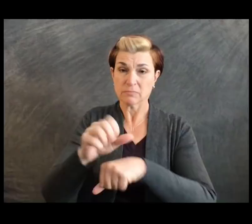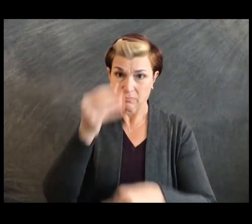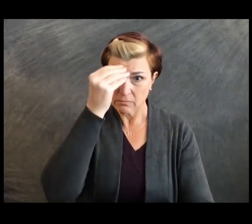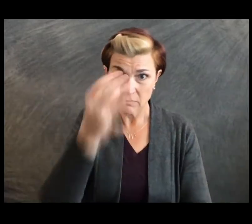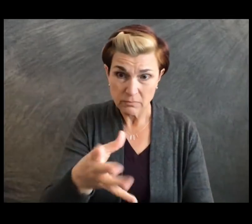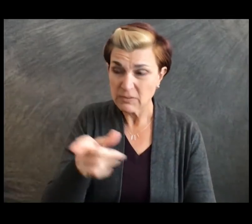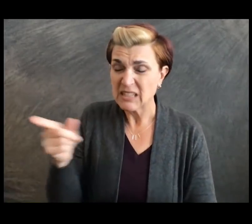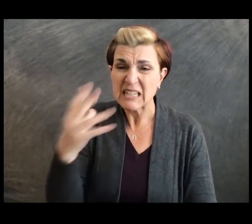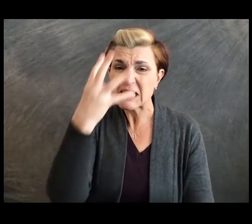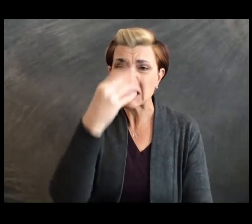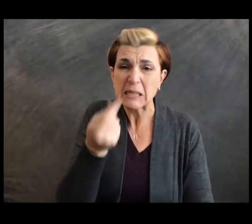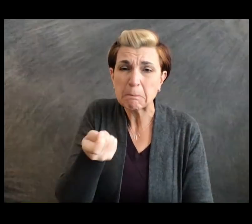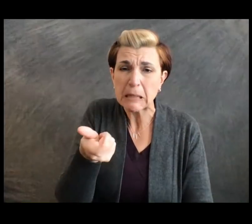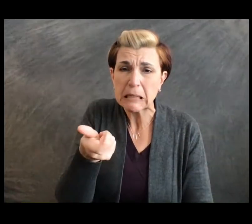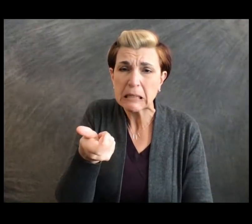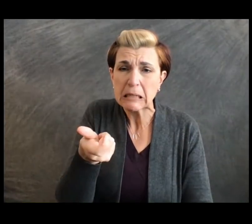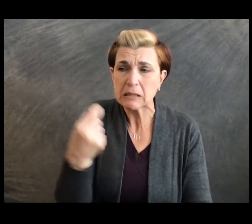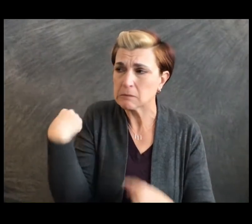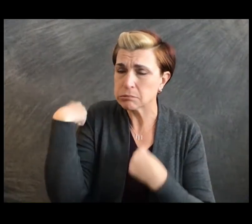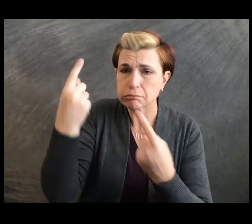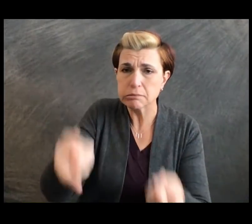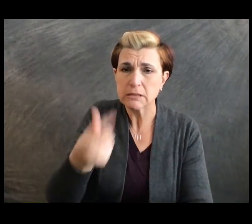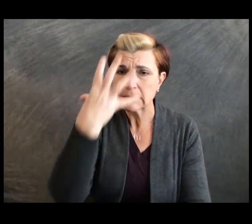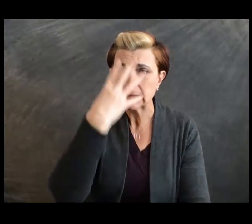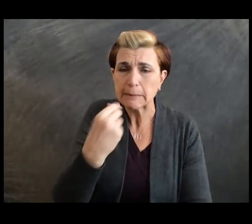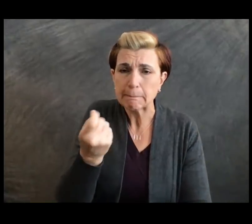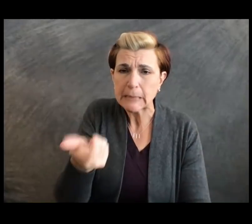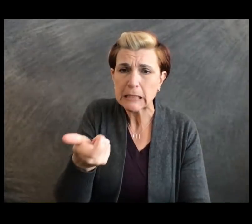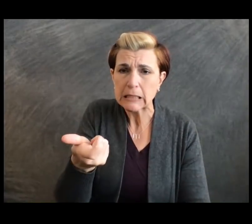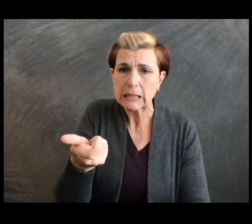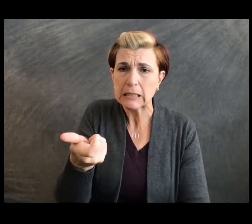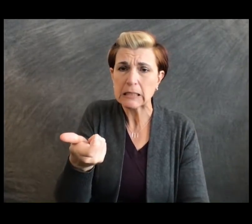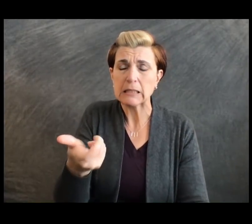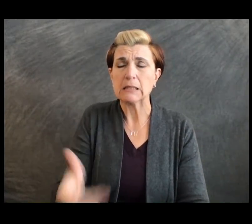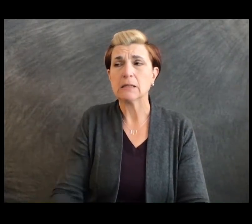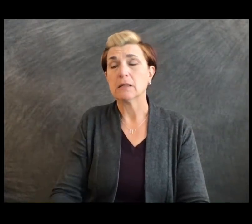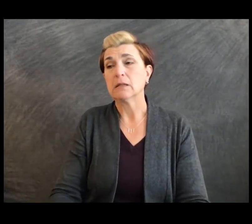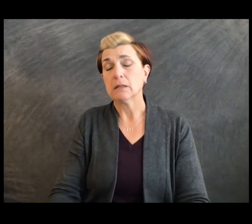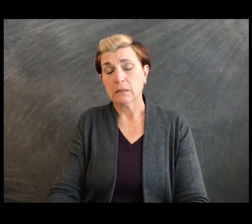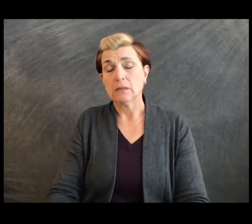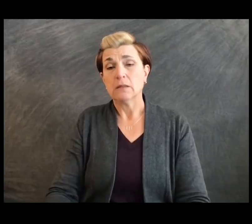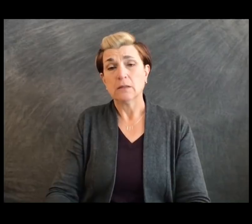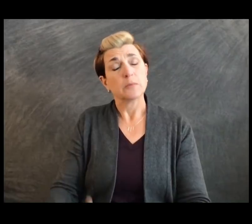maybe a little bit but not much and he's done an incredible job Mike thank you